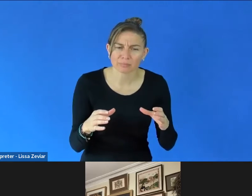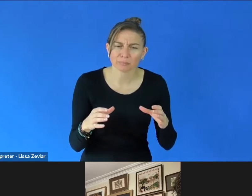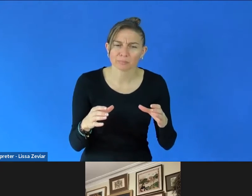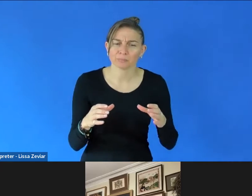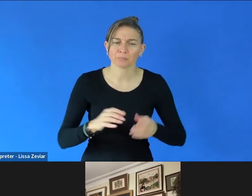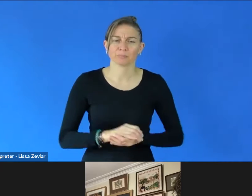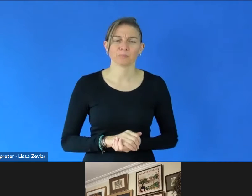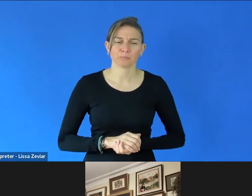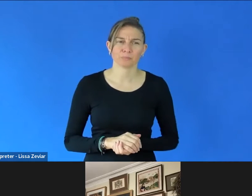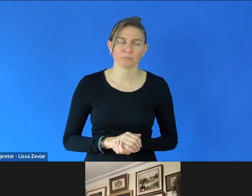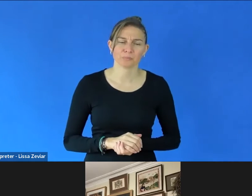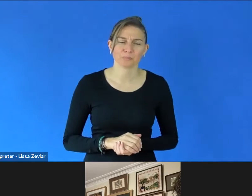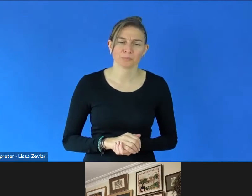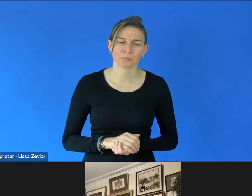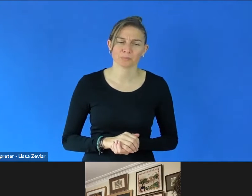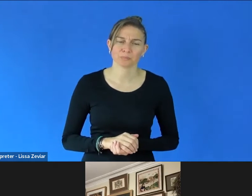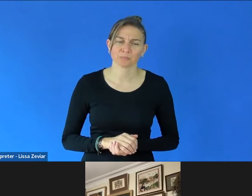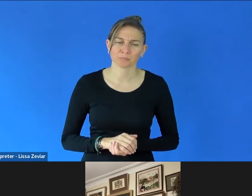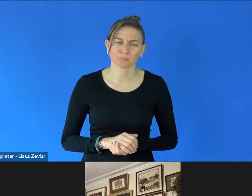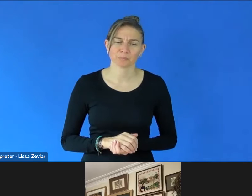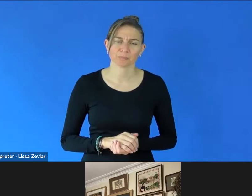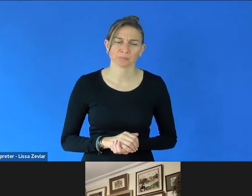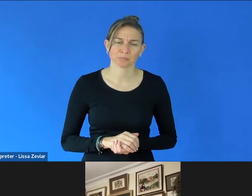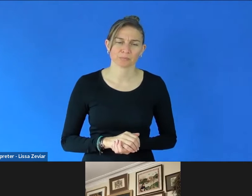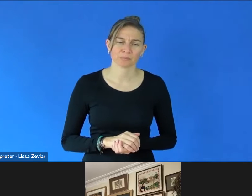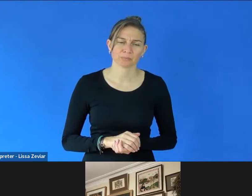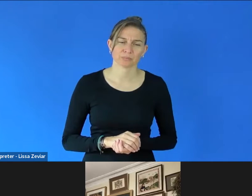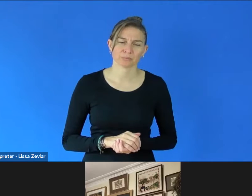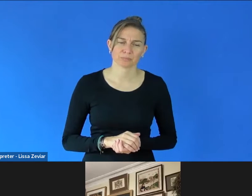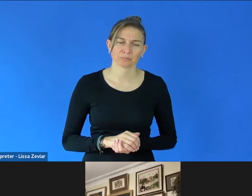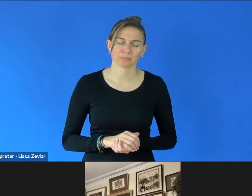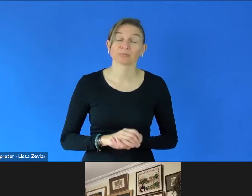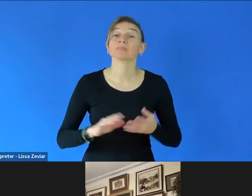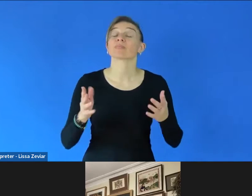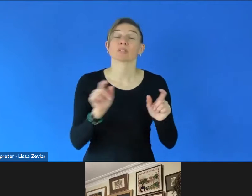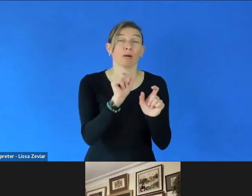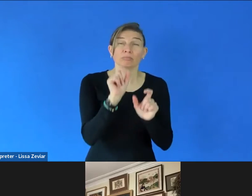to get the whole range together to deliver on development challenges.